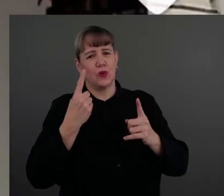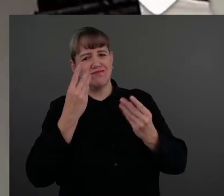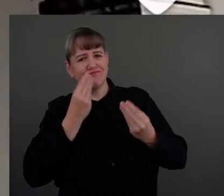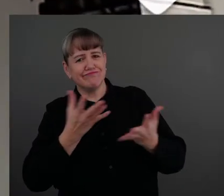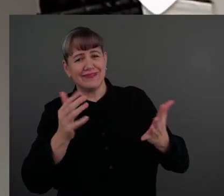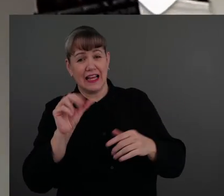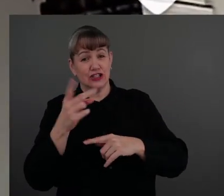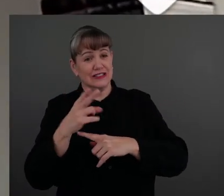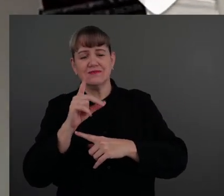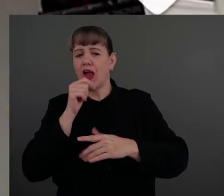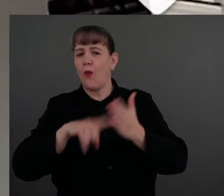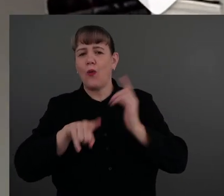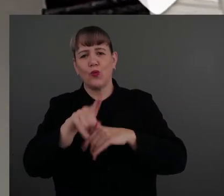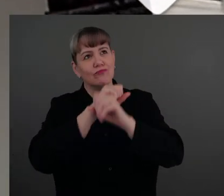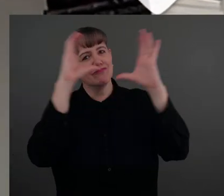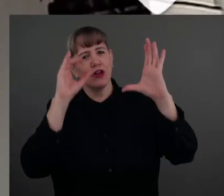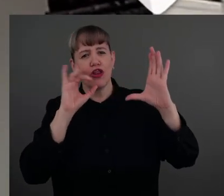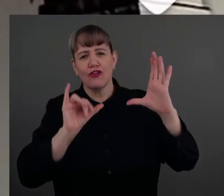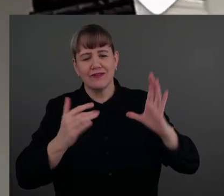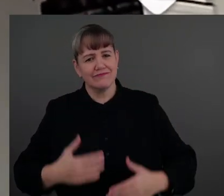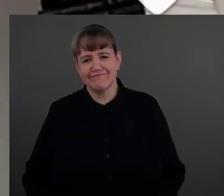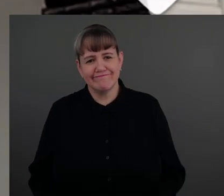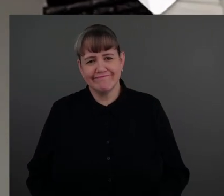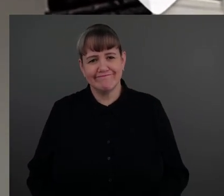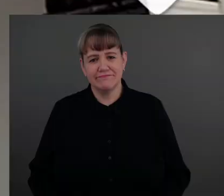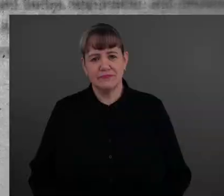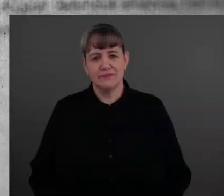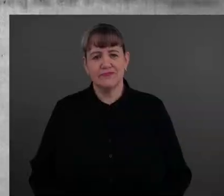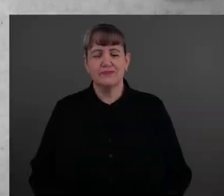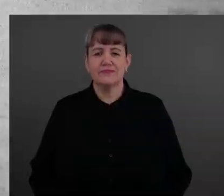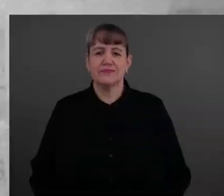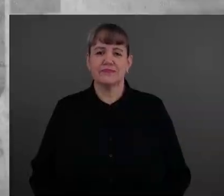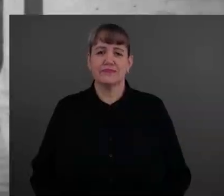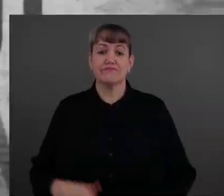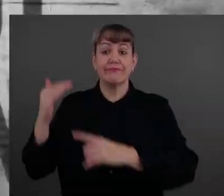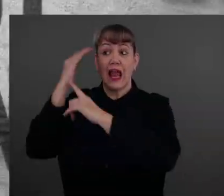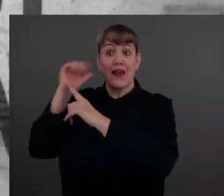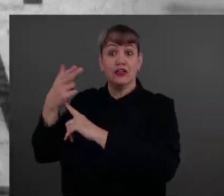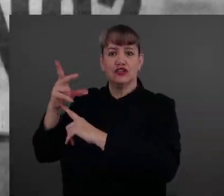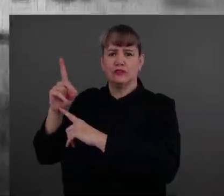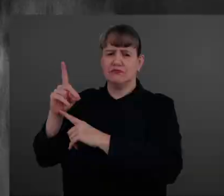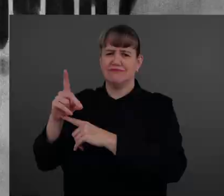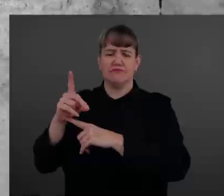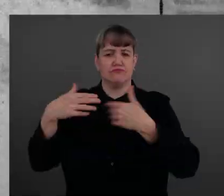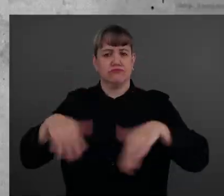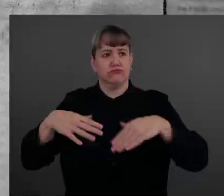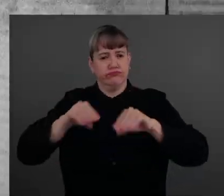I'm sorry to be the one to tell you this, but ADHD is not what you think it is. Awareness of ADHD has grown